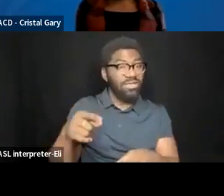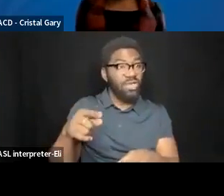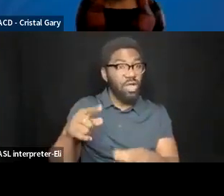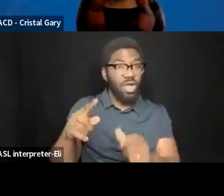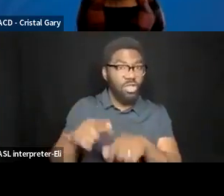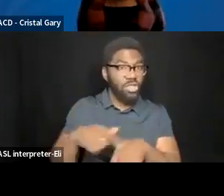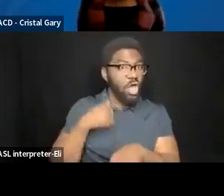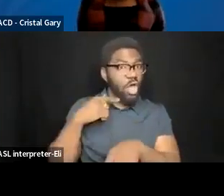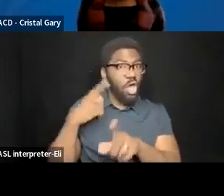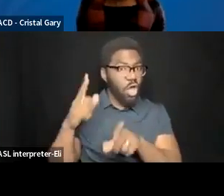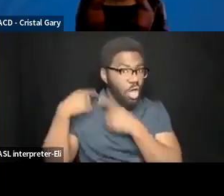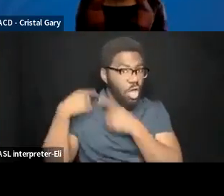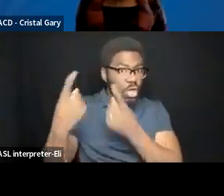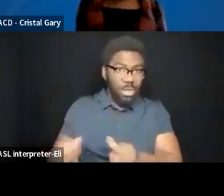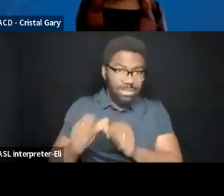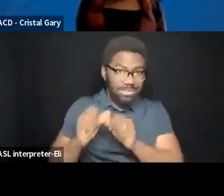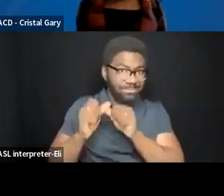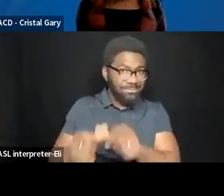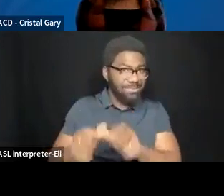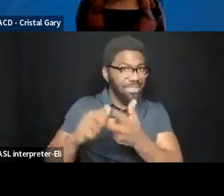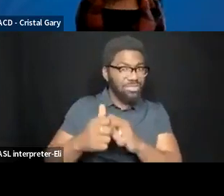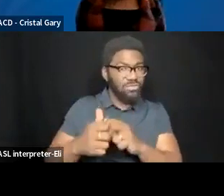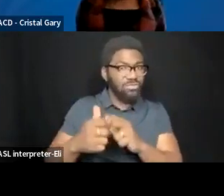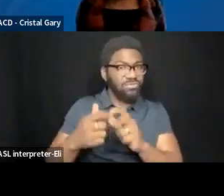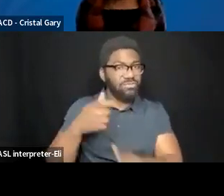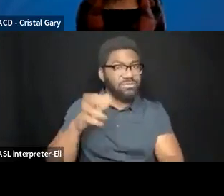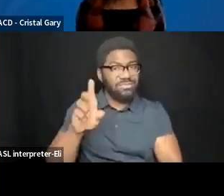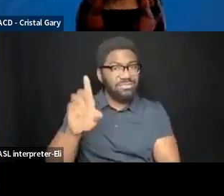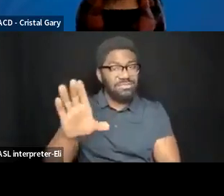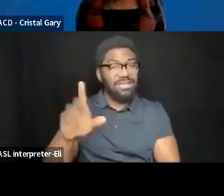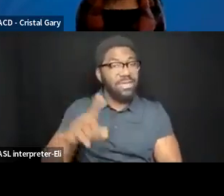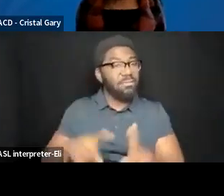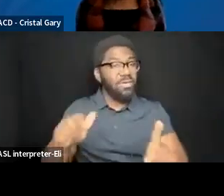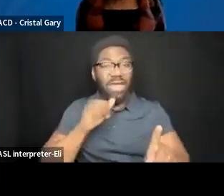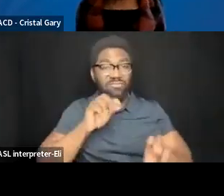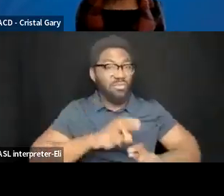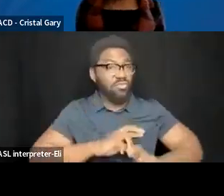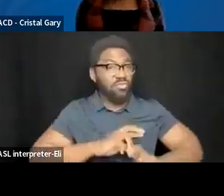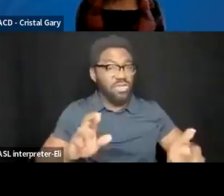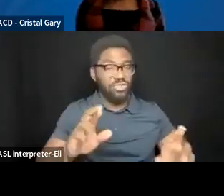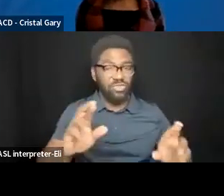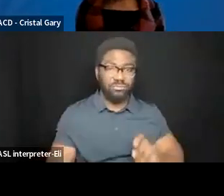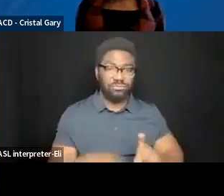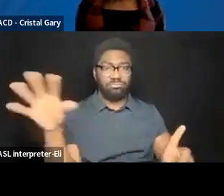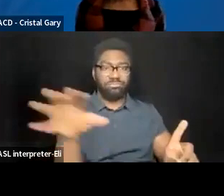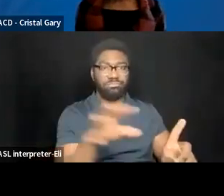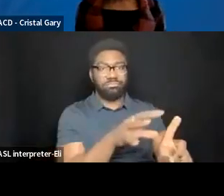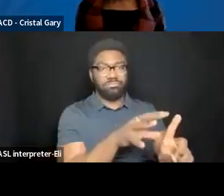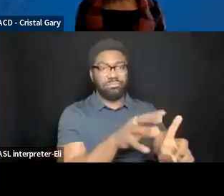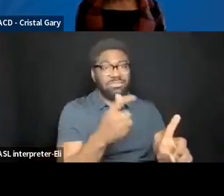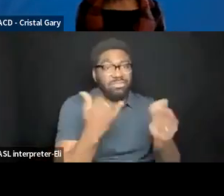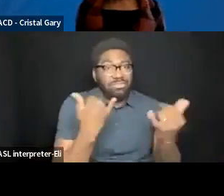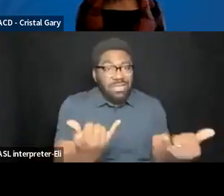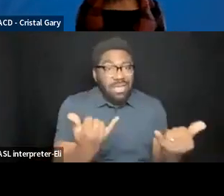as well, but we've not been waiting to address them since it came to light. And you have highlighted a lot of the progress we have made.